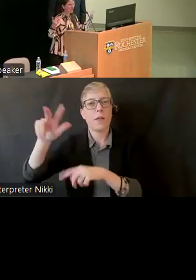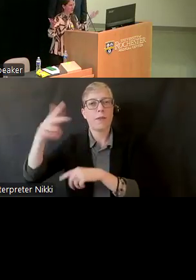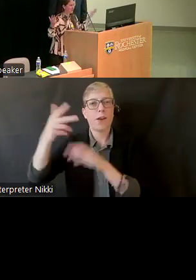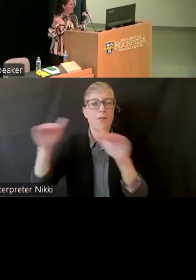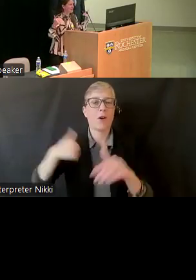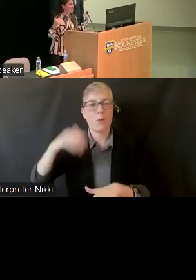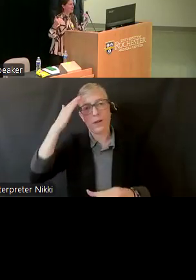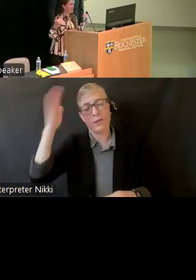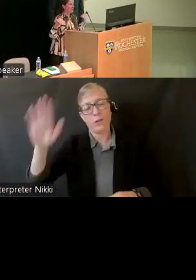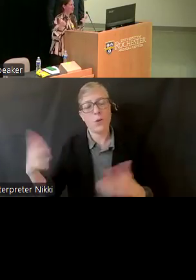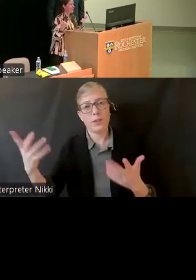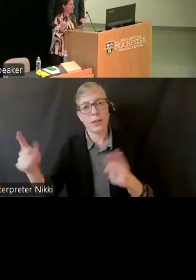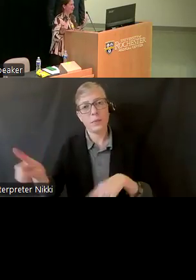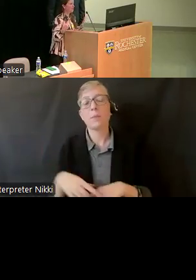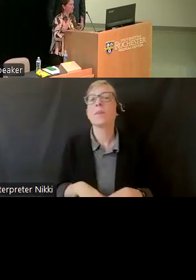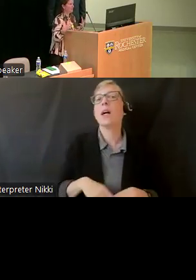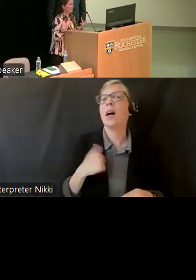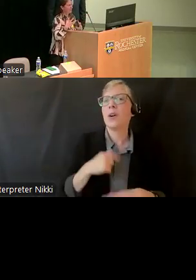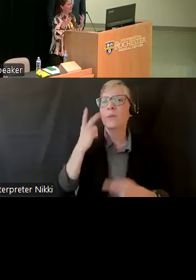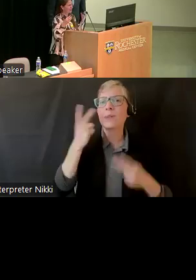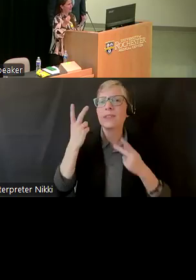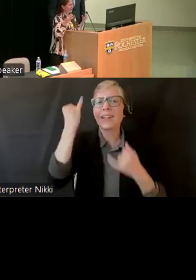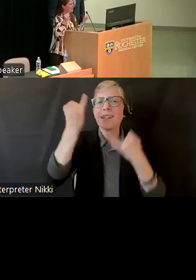have been generated by people in this room and they come to me and they tell me and it's like